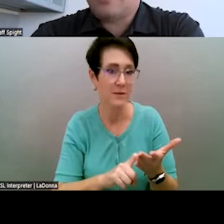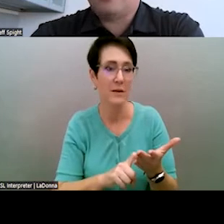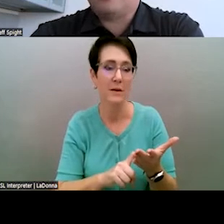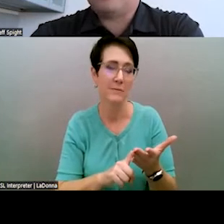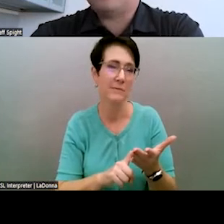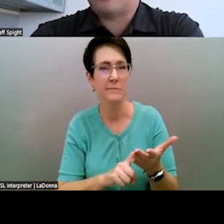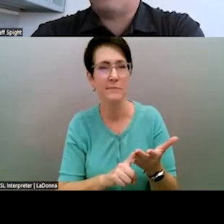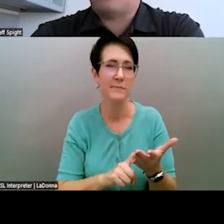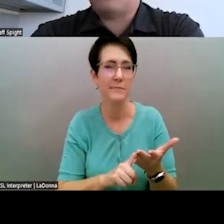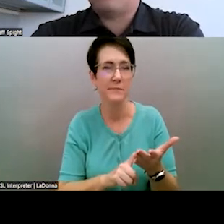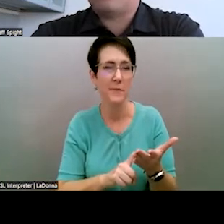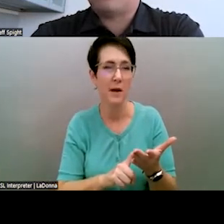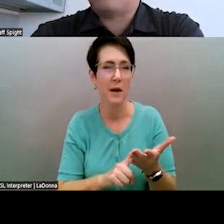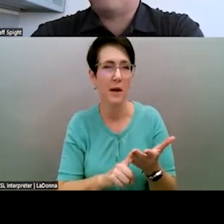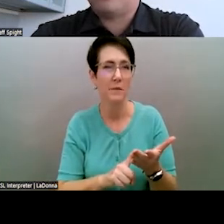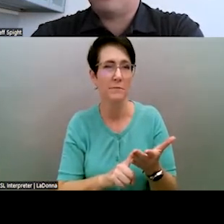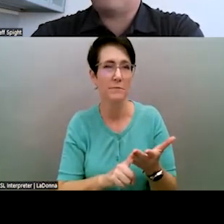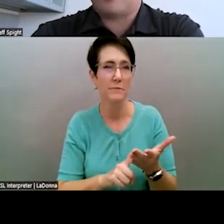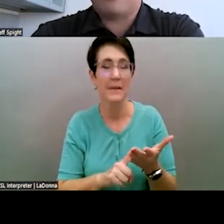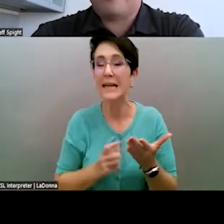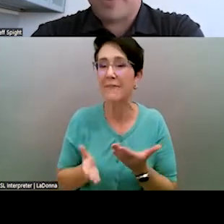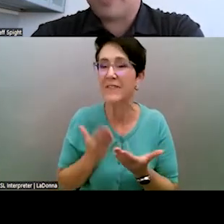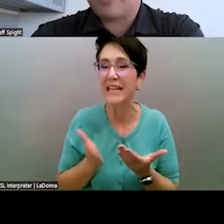YOU KNOW, LET'S SAY CONVENIENT, COLLABORATIVE PATIENT.